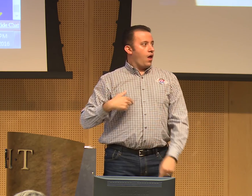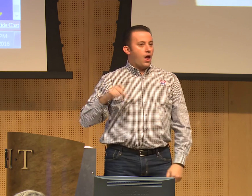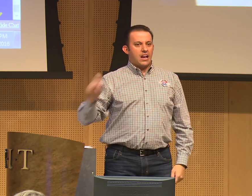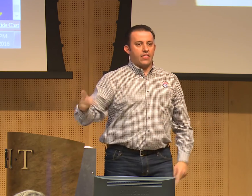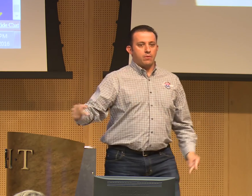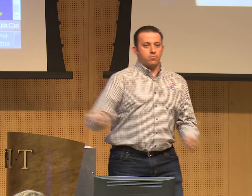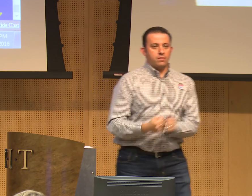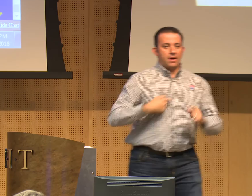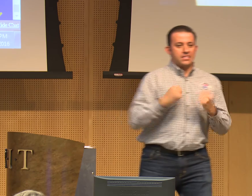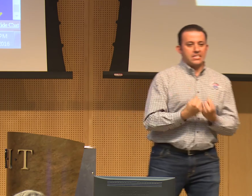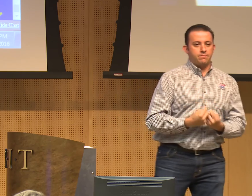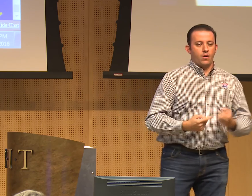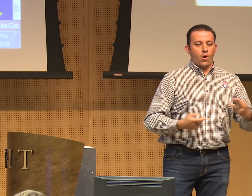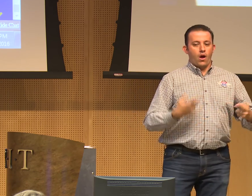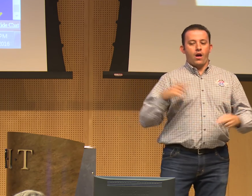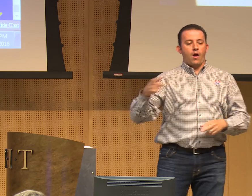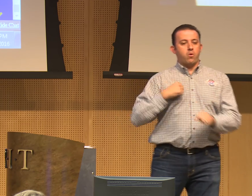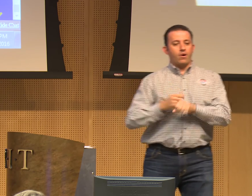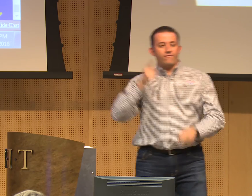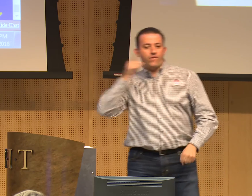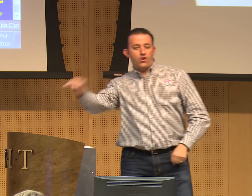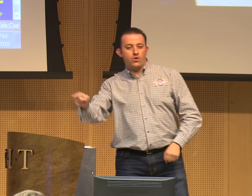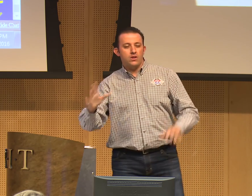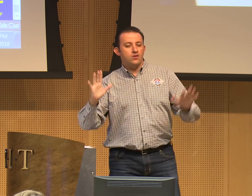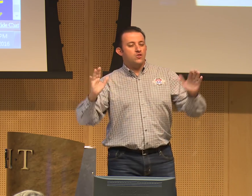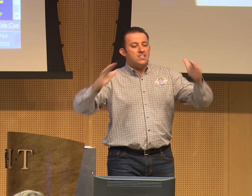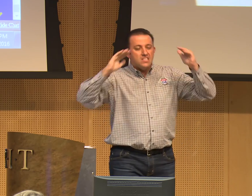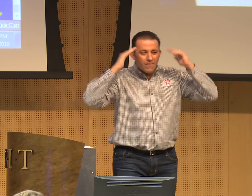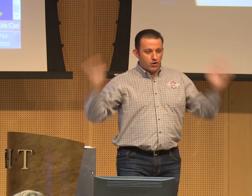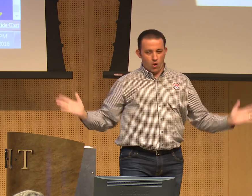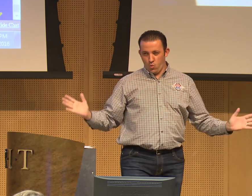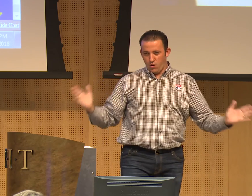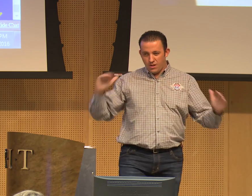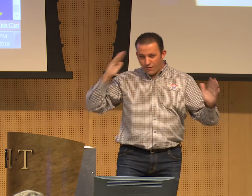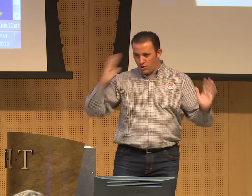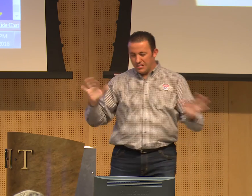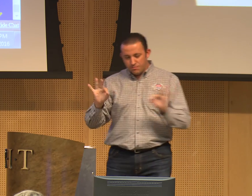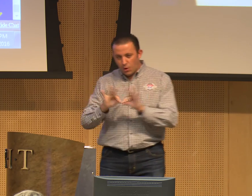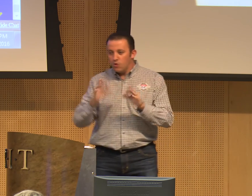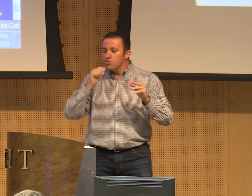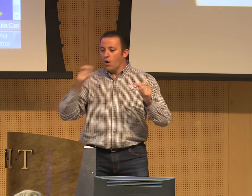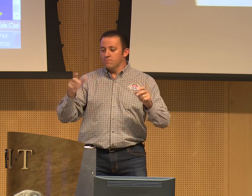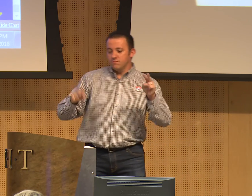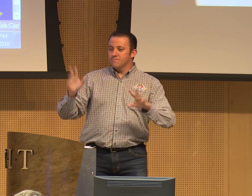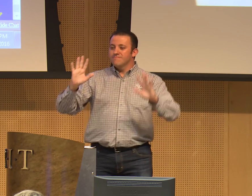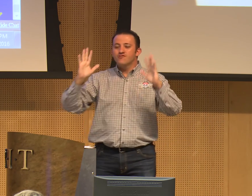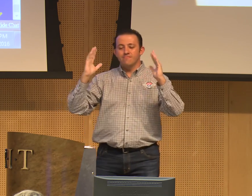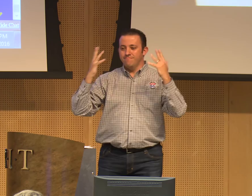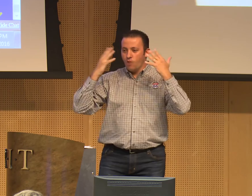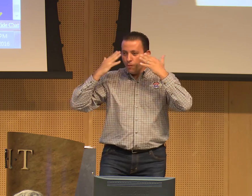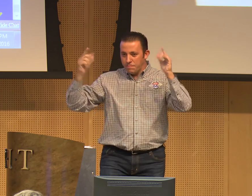And I like--I see sparkle, and I'm able to really take advantage of what people can bring to the table because I see so much.